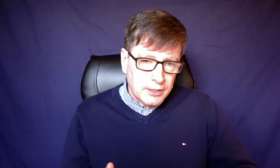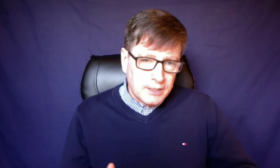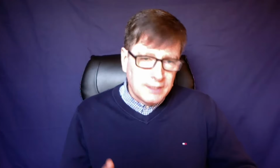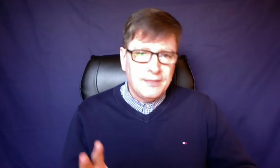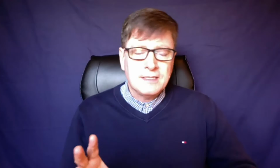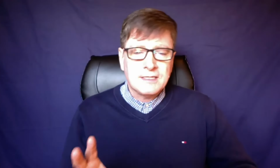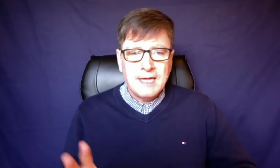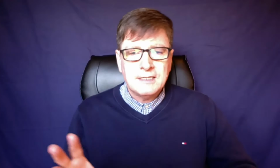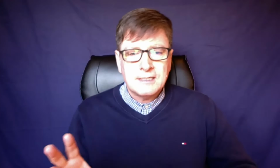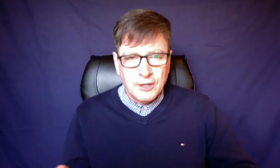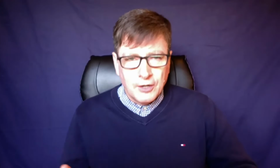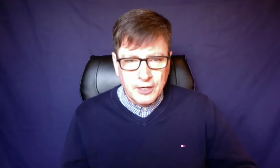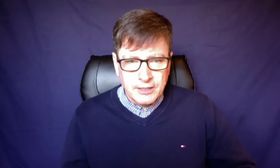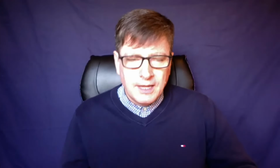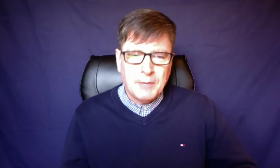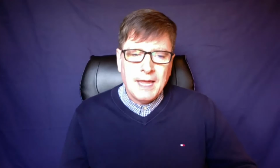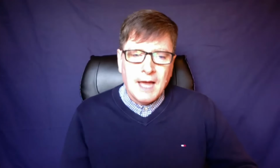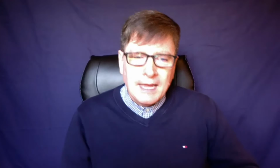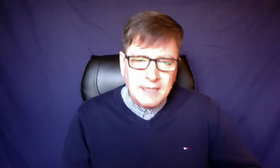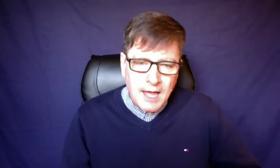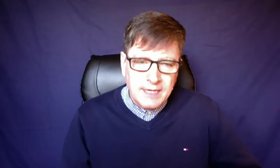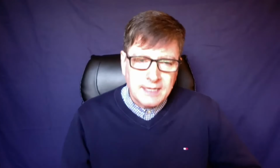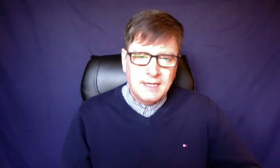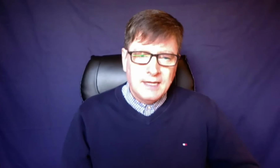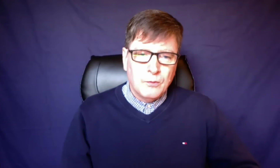deafblind, signs that are iconic are